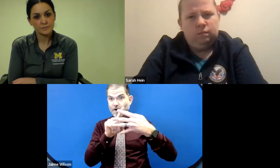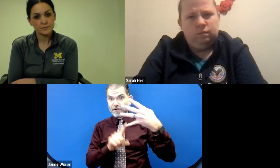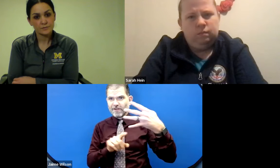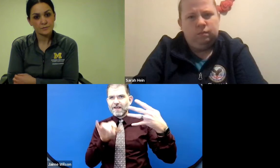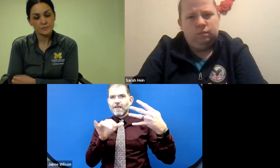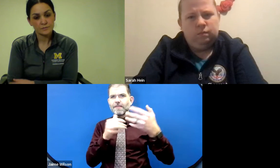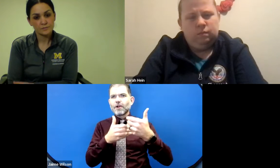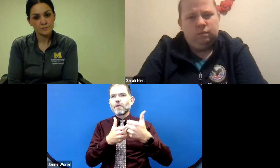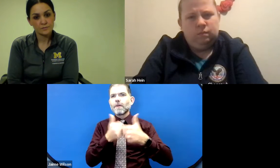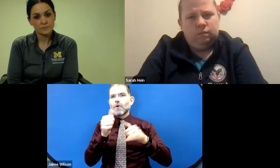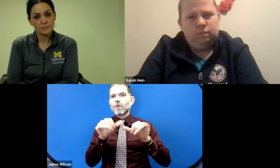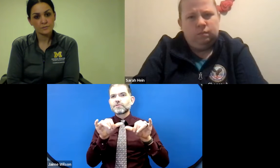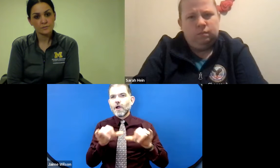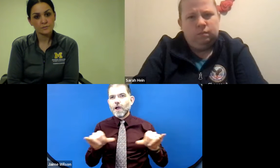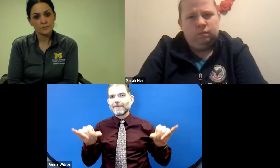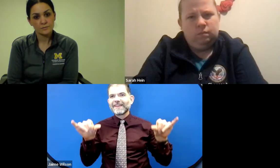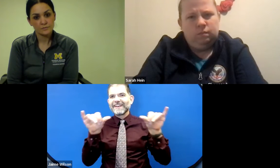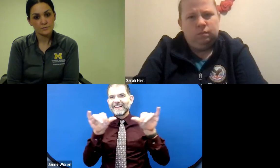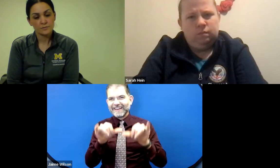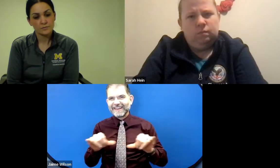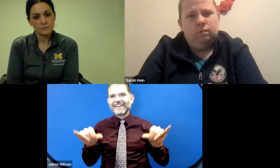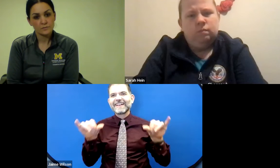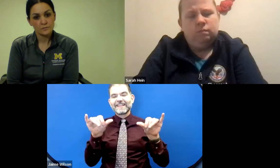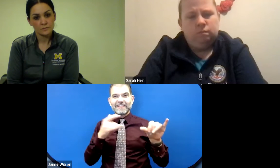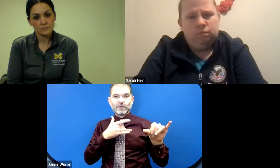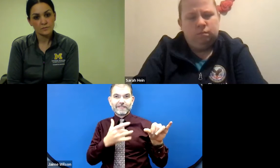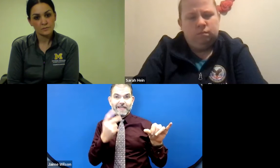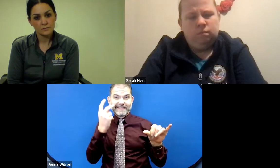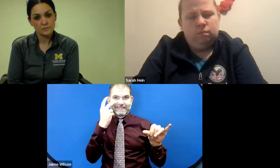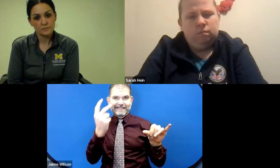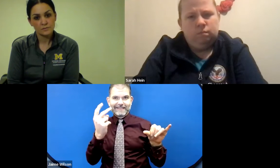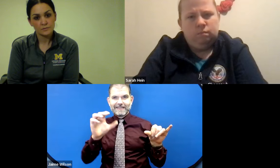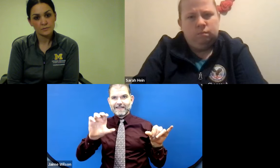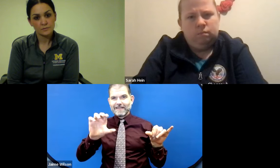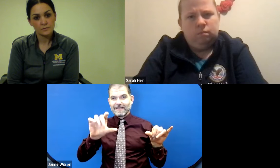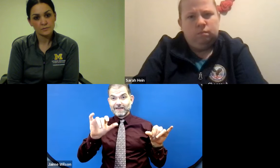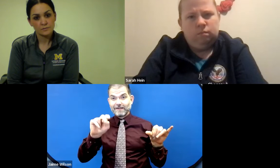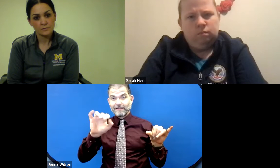ASL Interpreter: We have 4, ASL Interpreter: I think, which we would say the most common forms of dementia